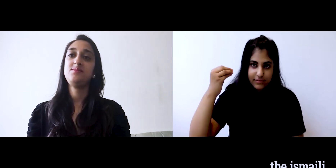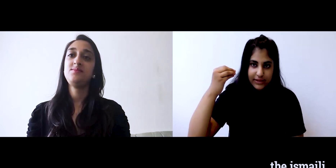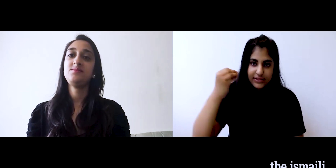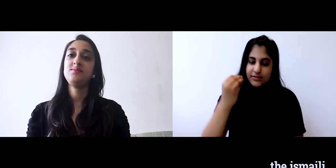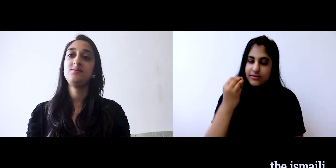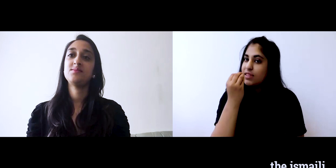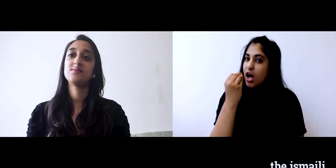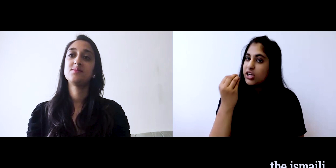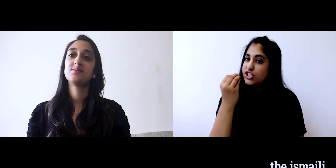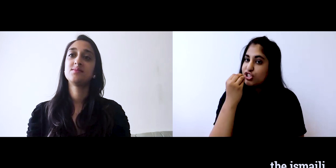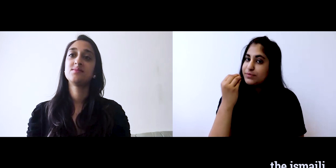Breakfast, lunch.